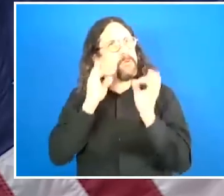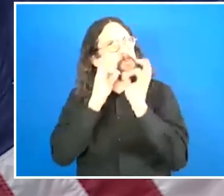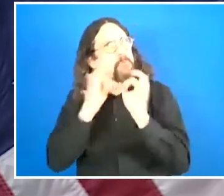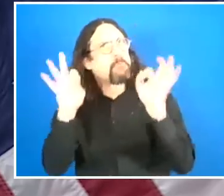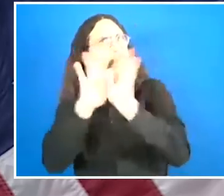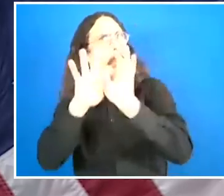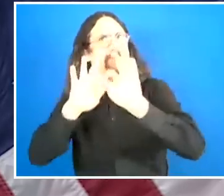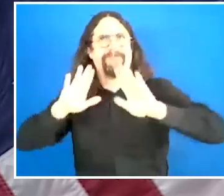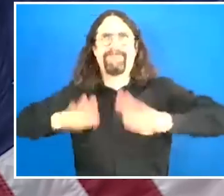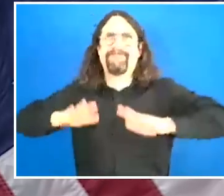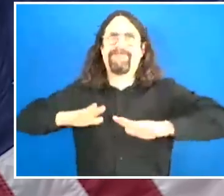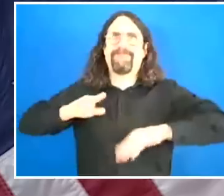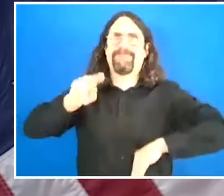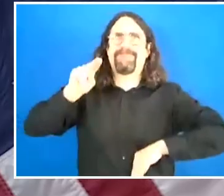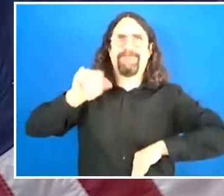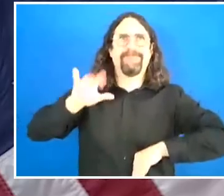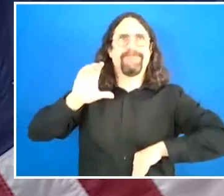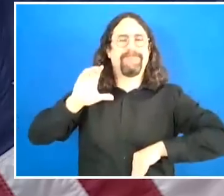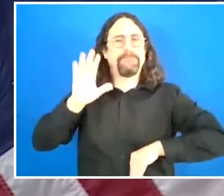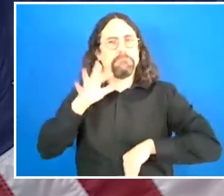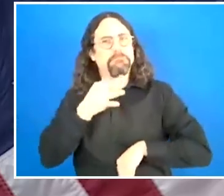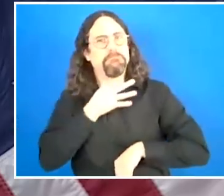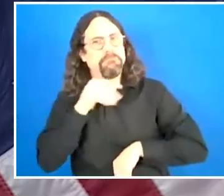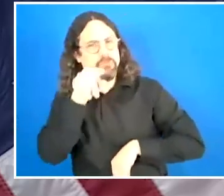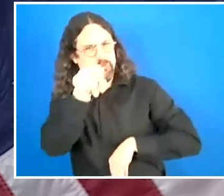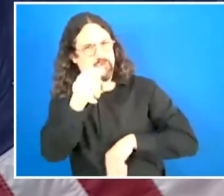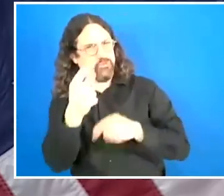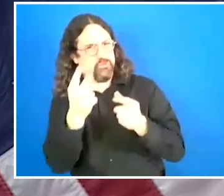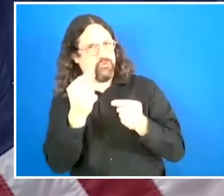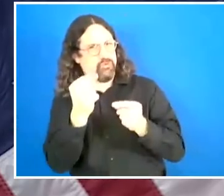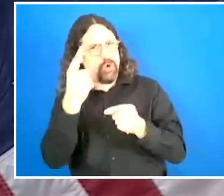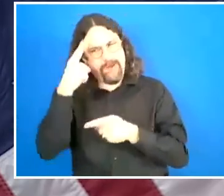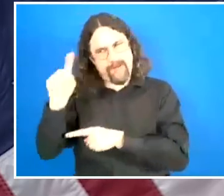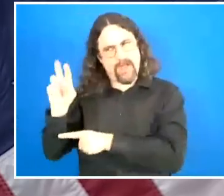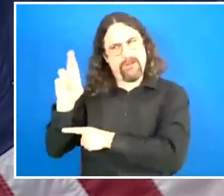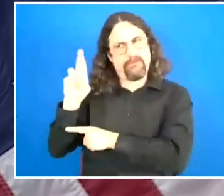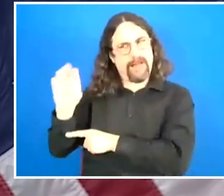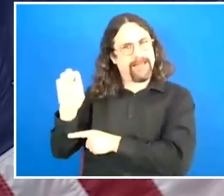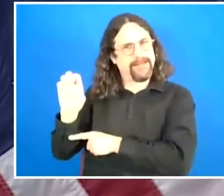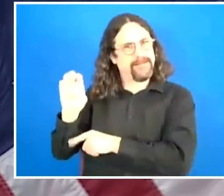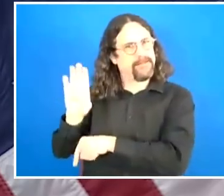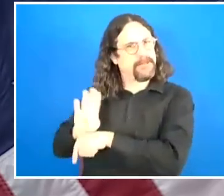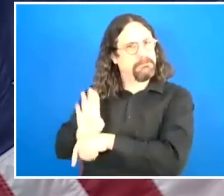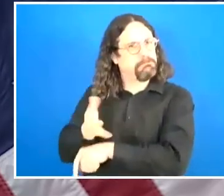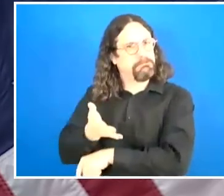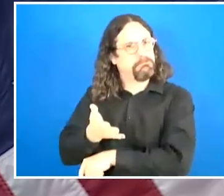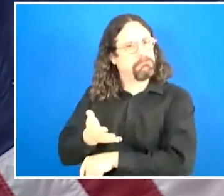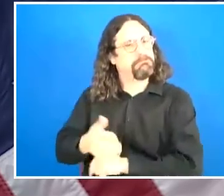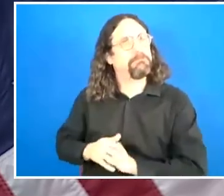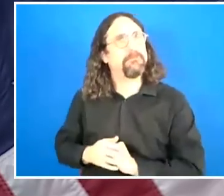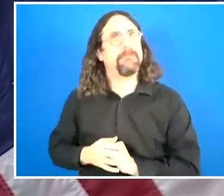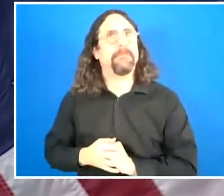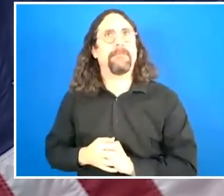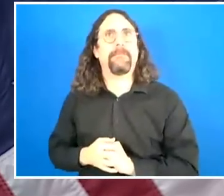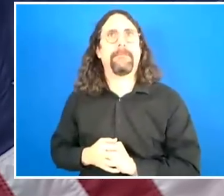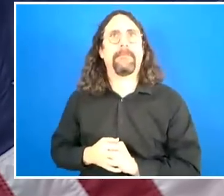ABILITY TO PROVIDE FOR HOMEOWNERS DURING THIS TIME?